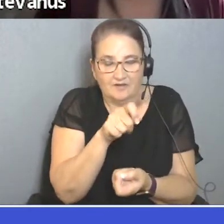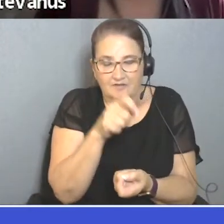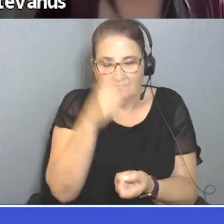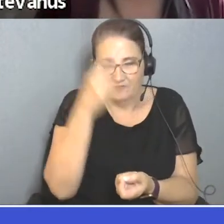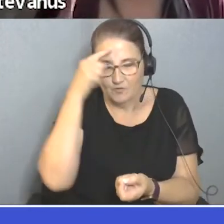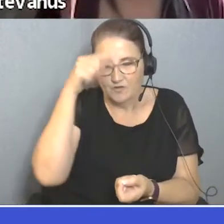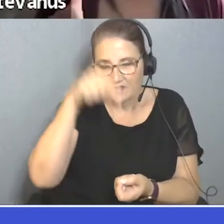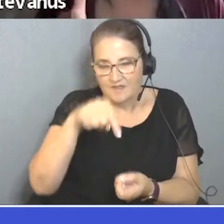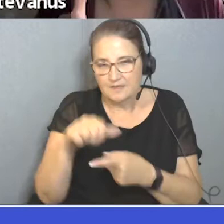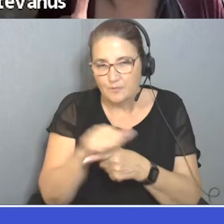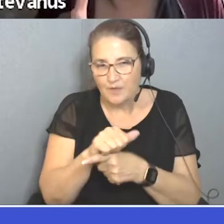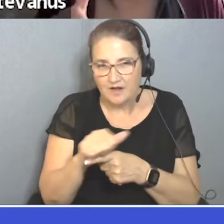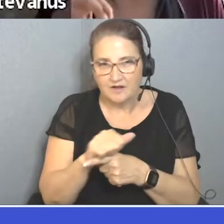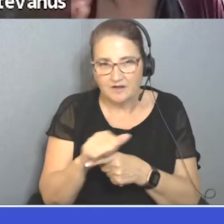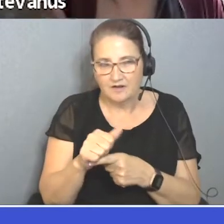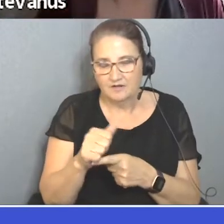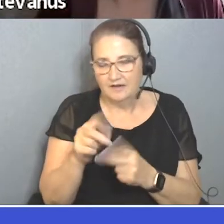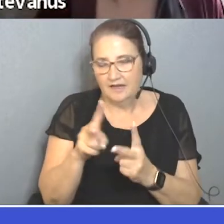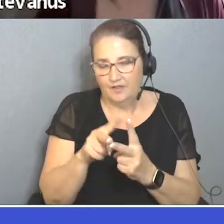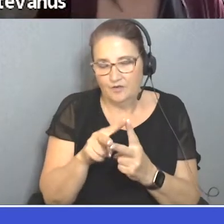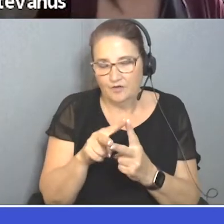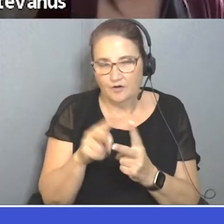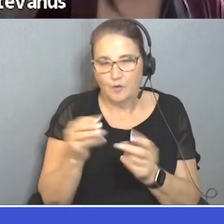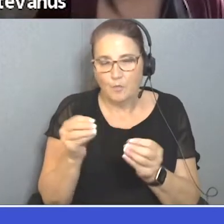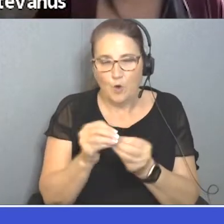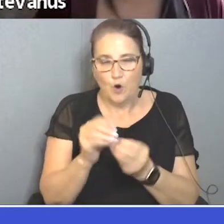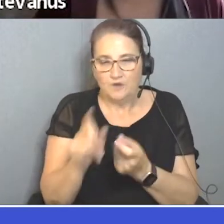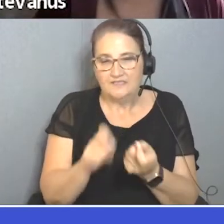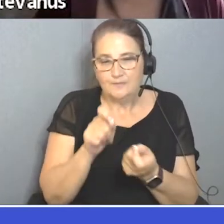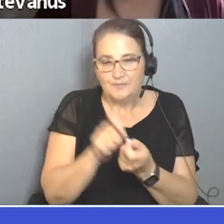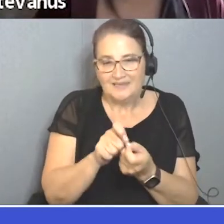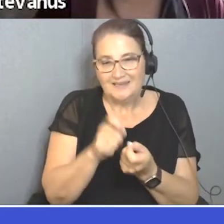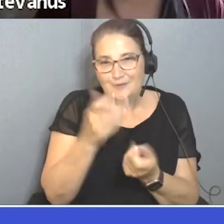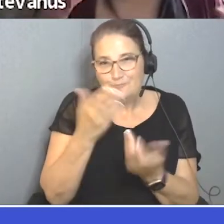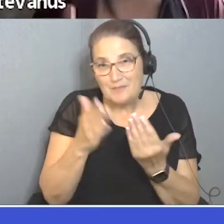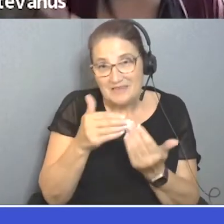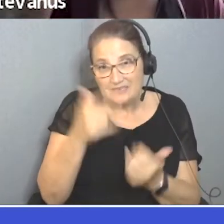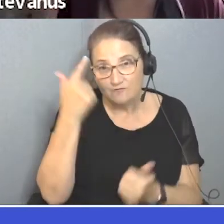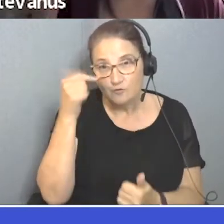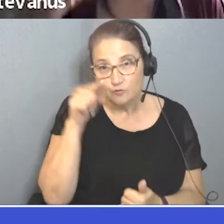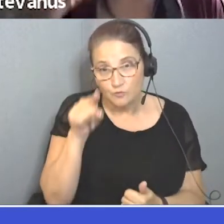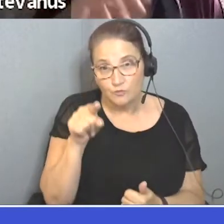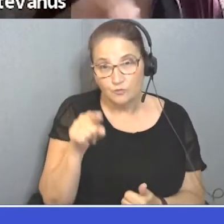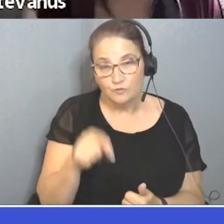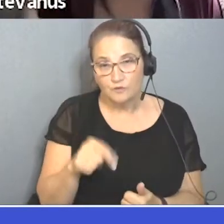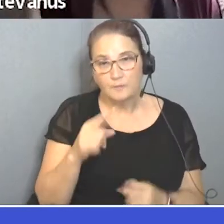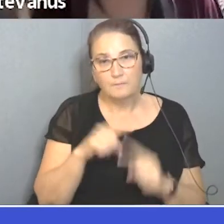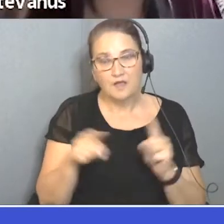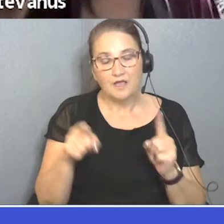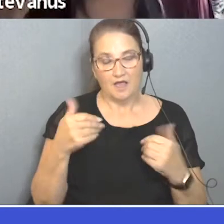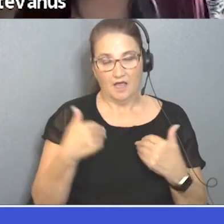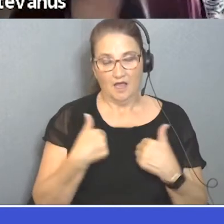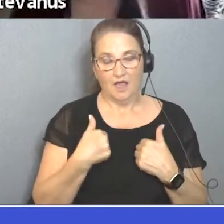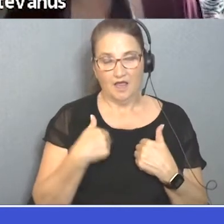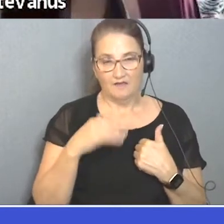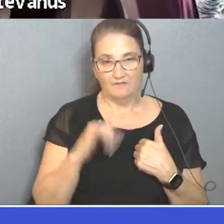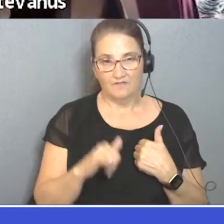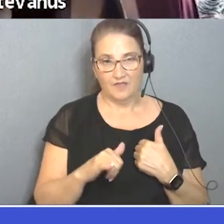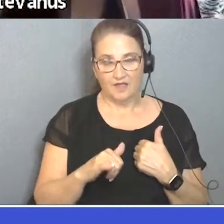this exercise either will work. The more specific the easier it might be. But when you have that person and